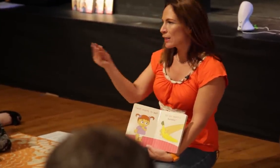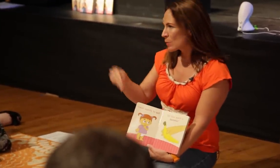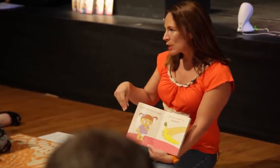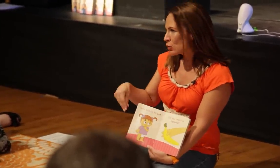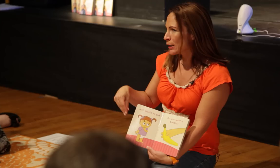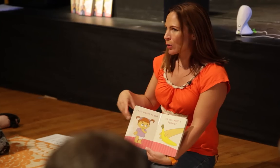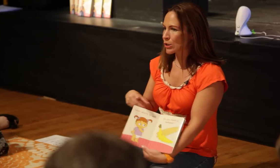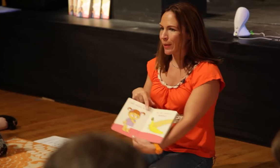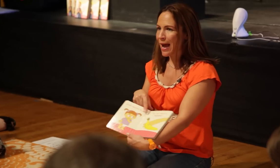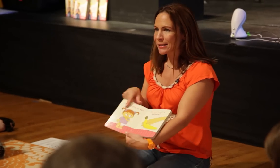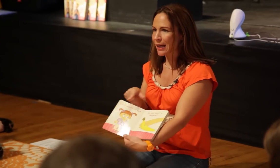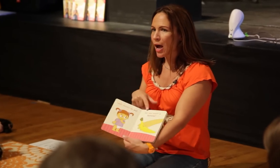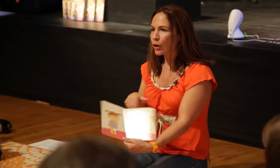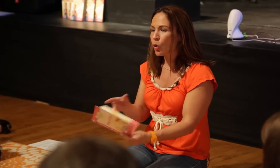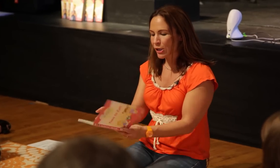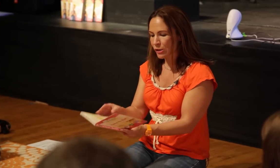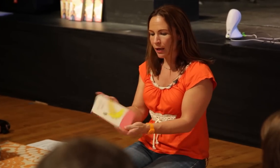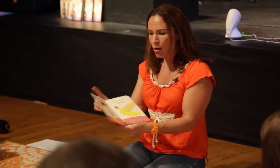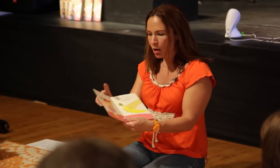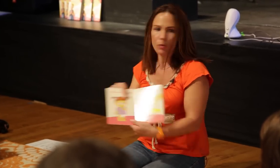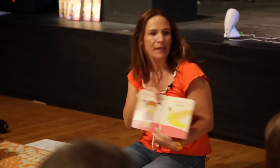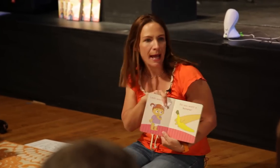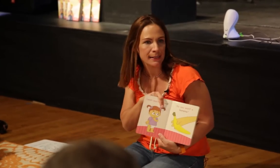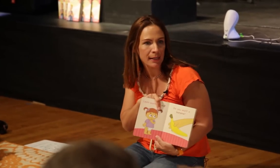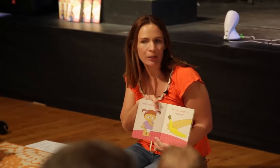give them additional language by asking other questions like, oh, who's that?